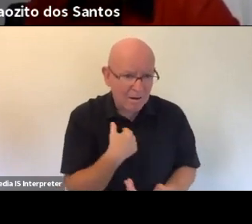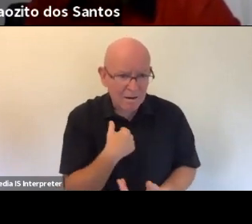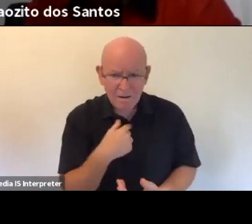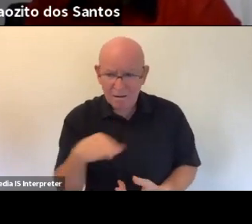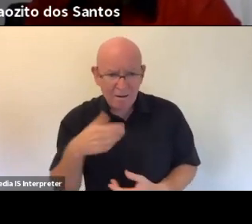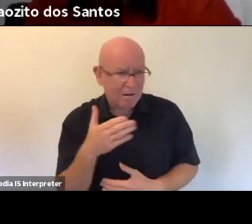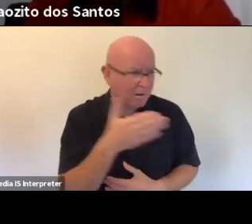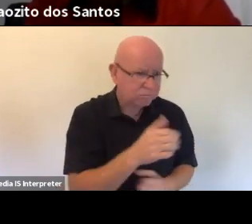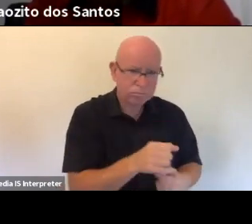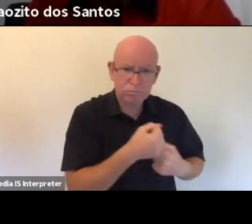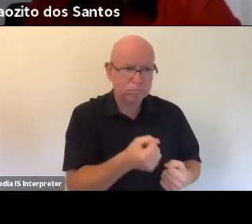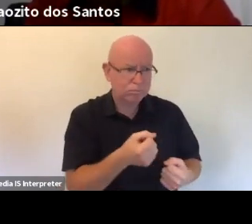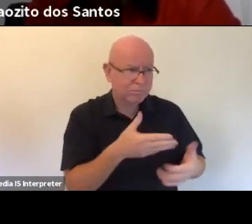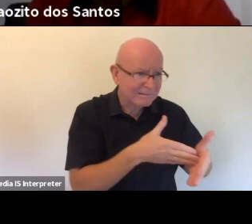to get some… to buy some food.